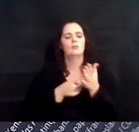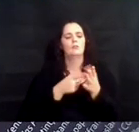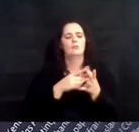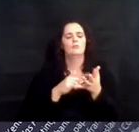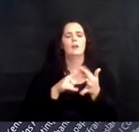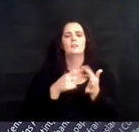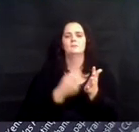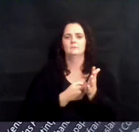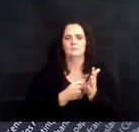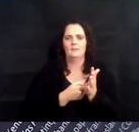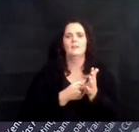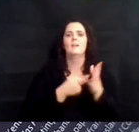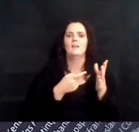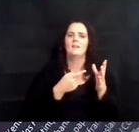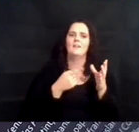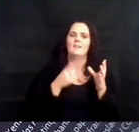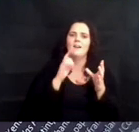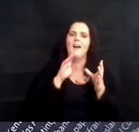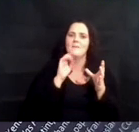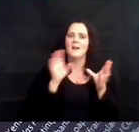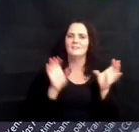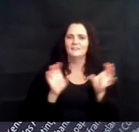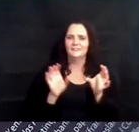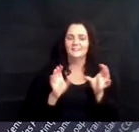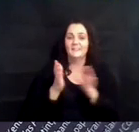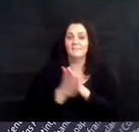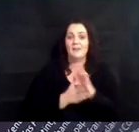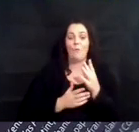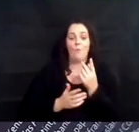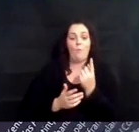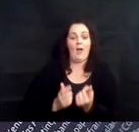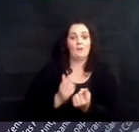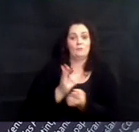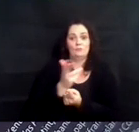where you do a single drawing and then you redraw on top of that drawing and